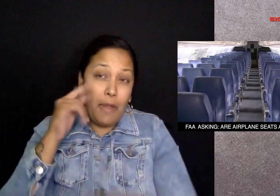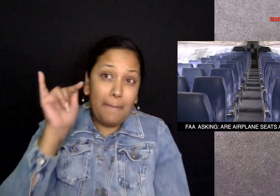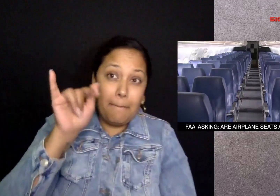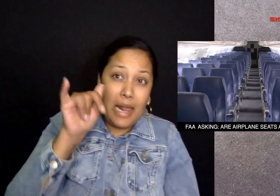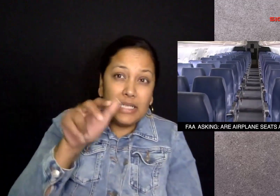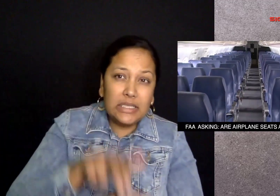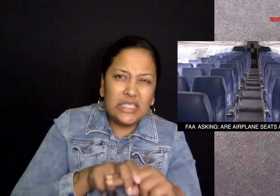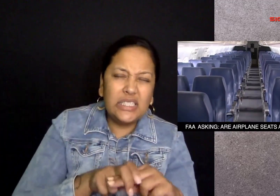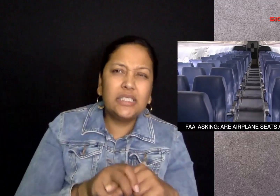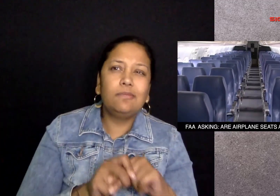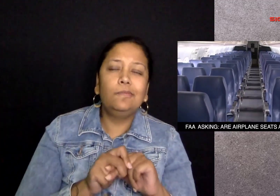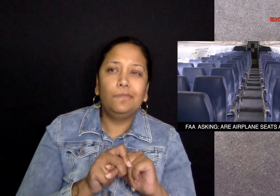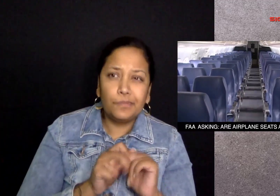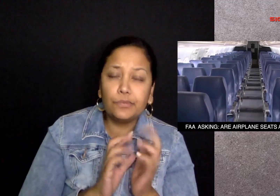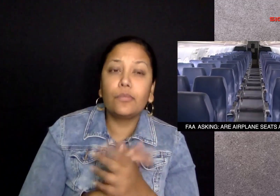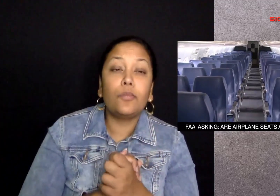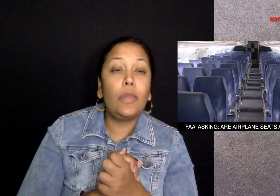and here are my thoughts about the airplane seats